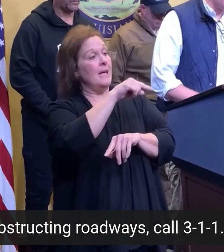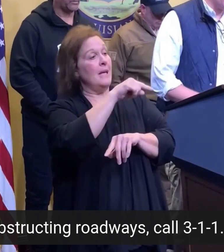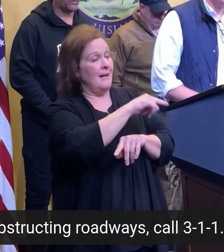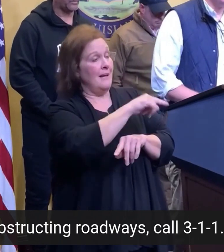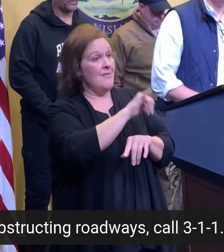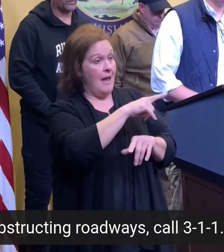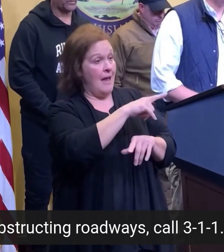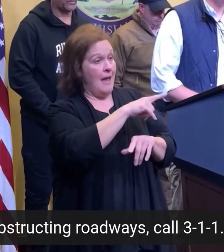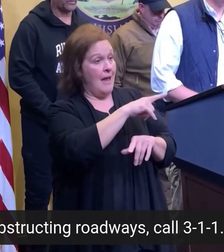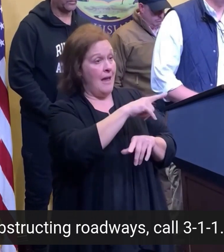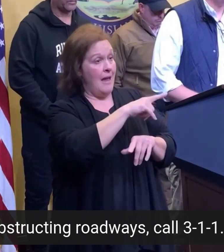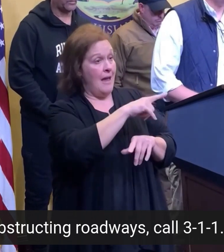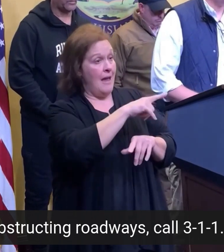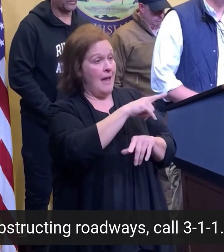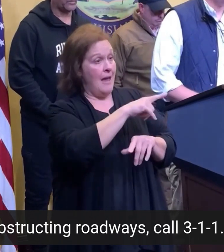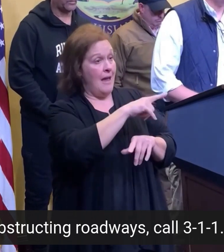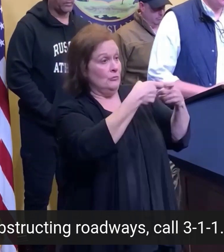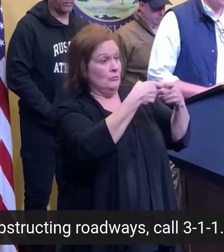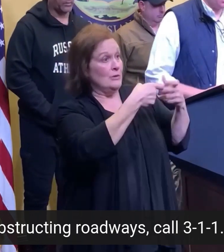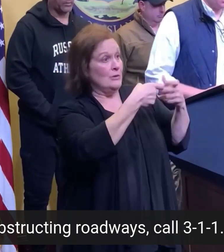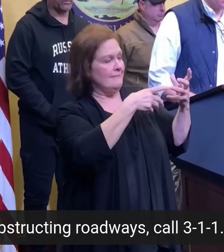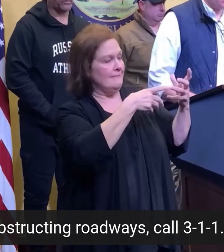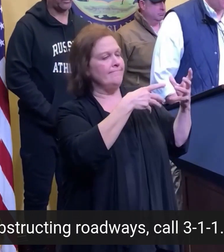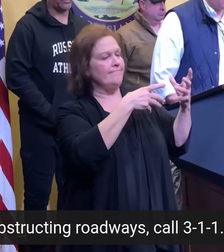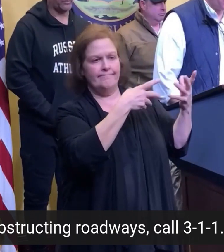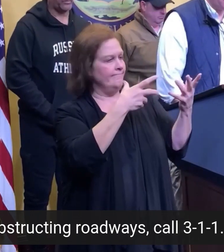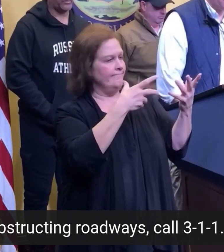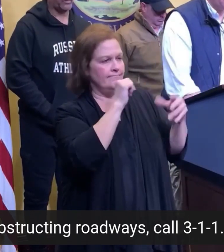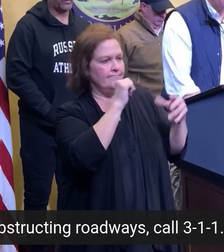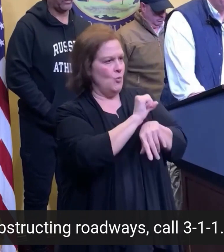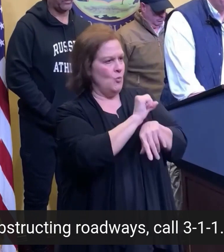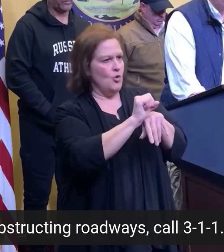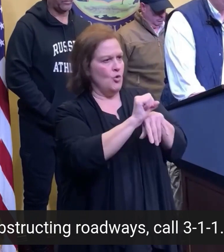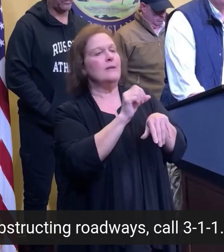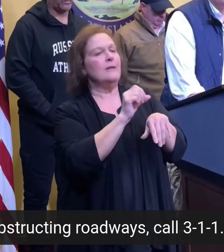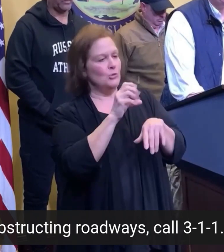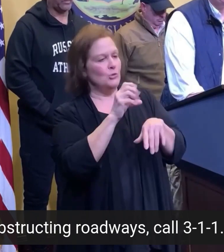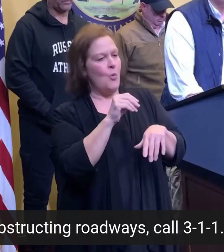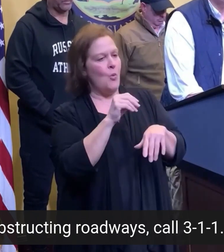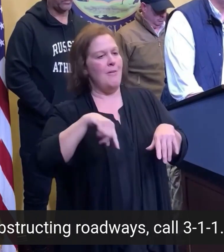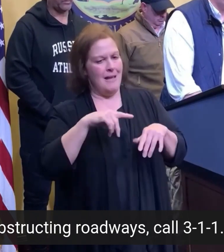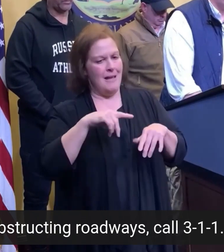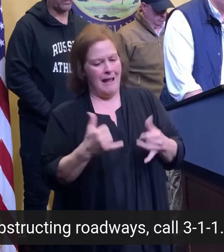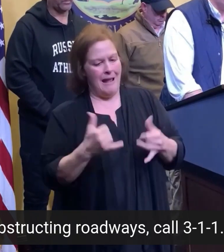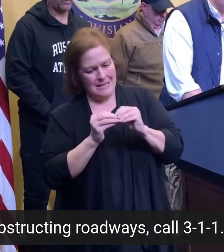there saw them and um they are they are working to reroute where they need to to ensure power